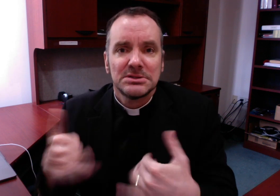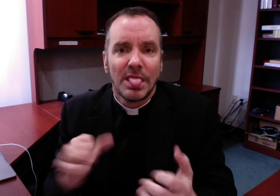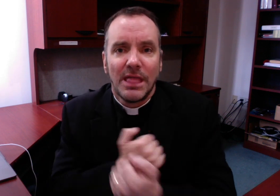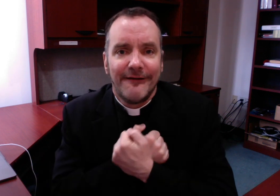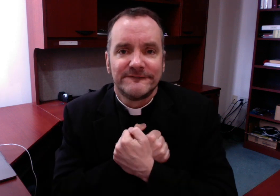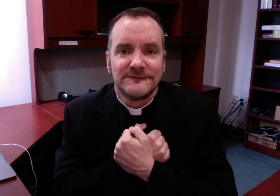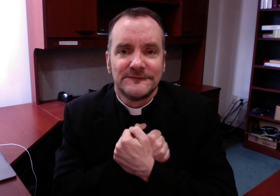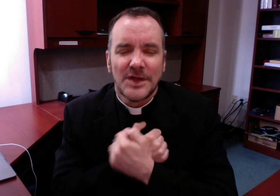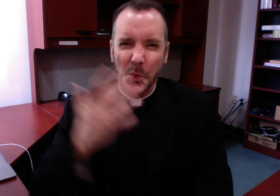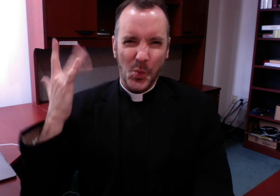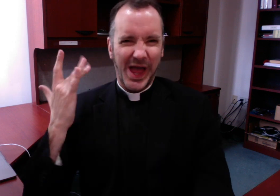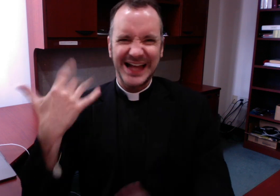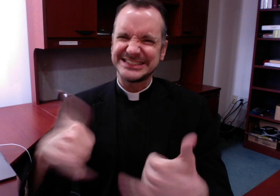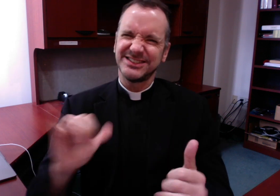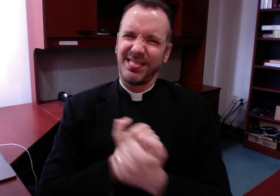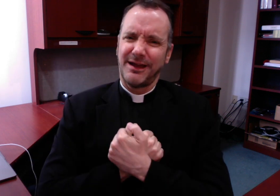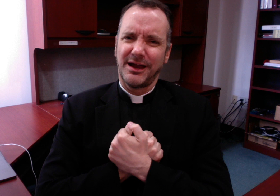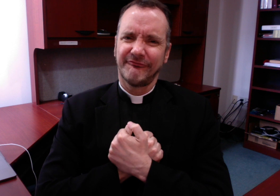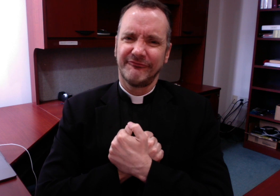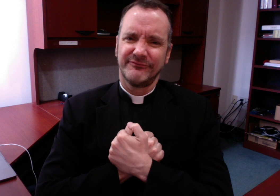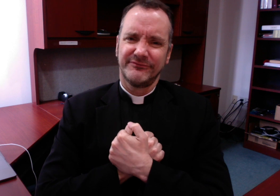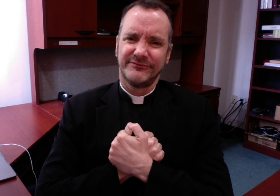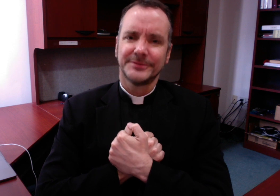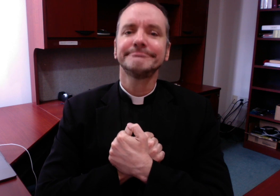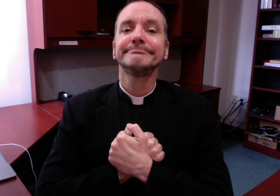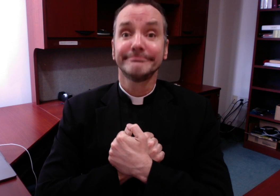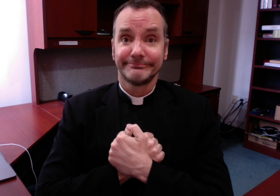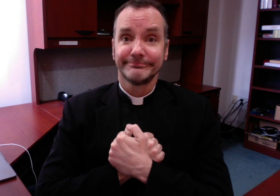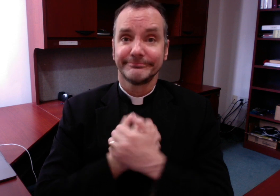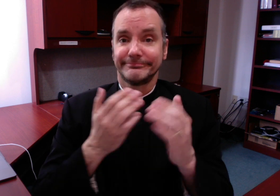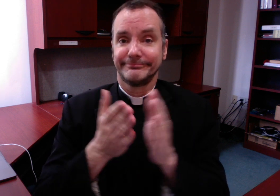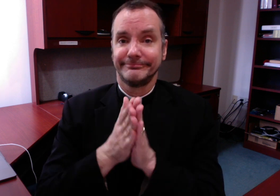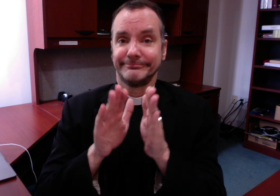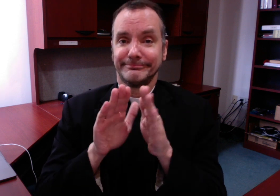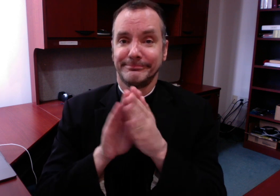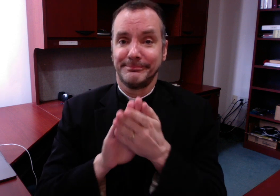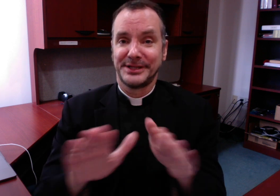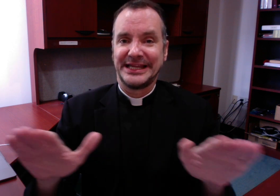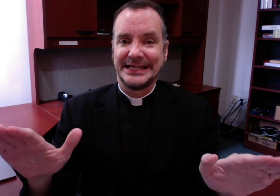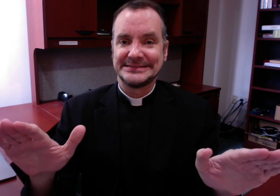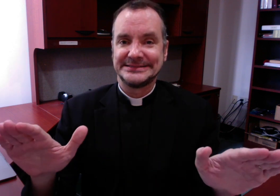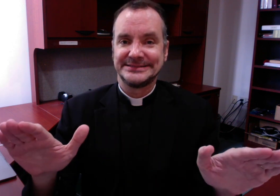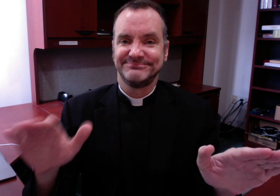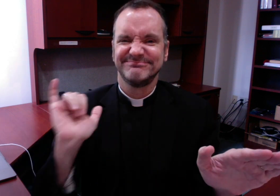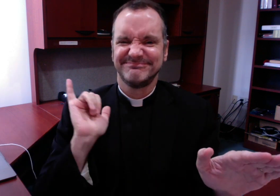Jesus, but he still loved those people, and the reason is because of his peace.